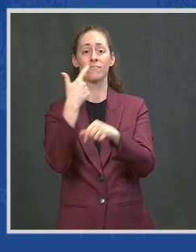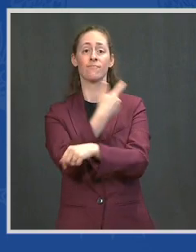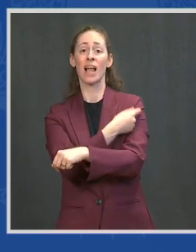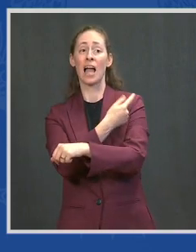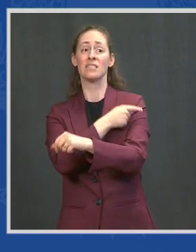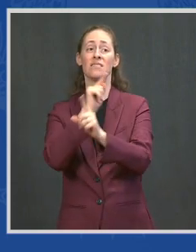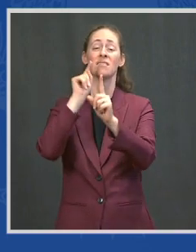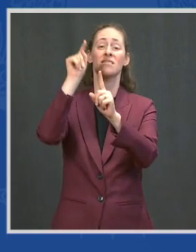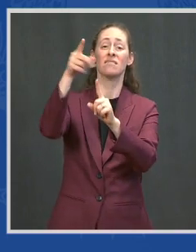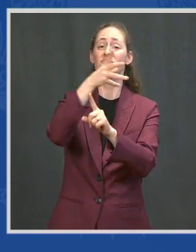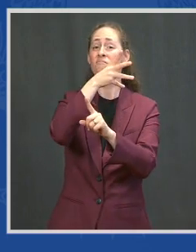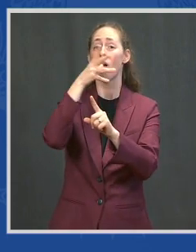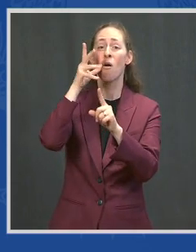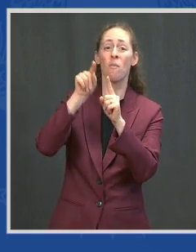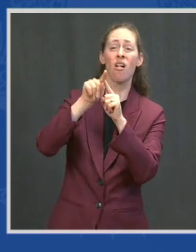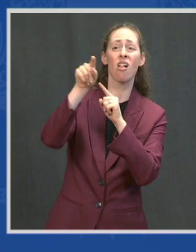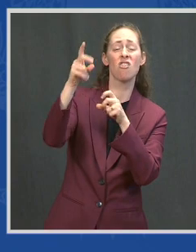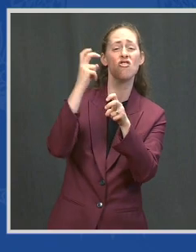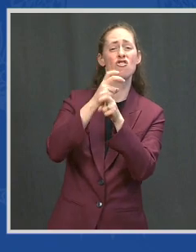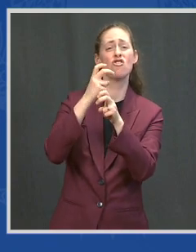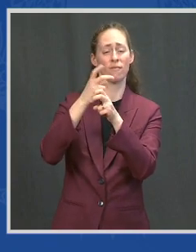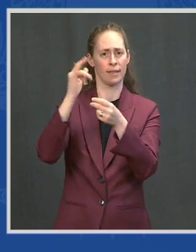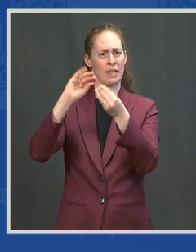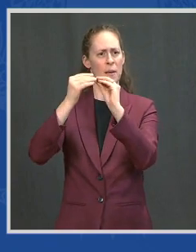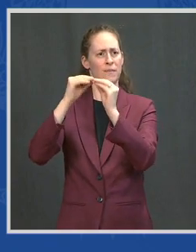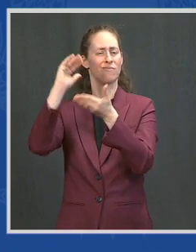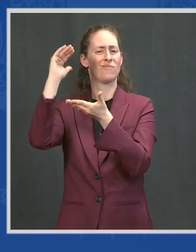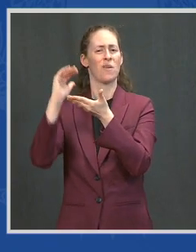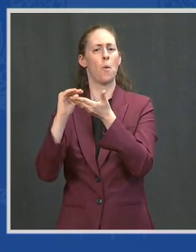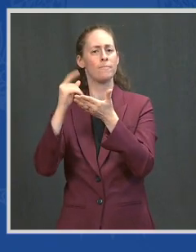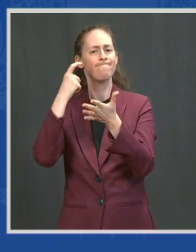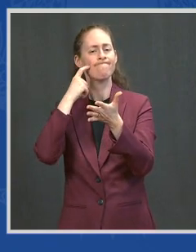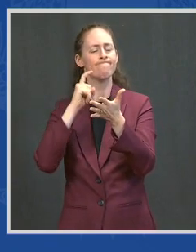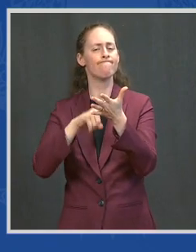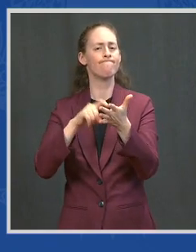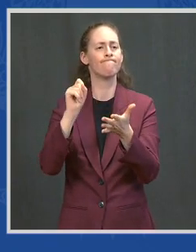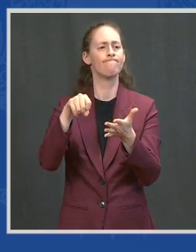Also, as we wind down the large mass vaccination sites,